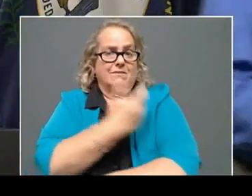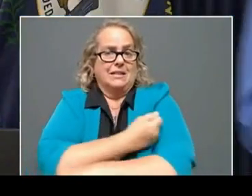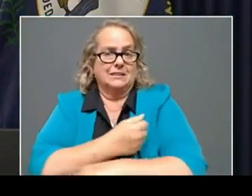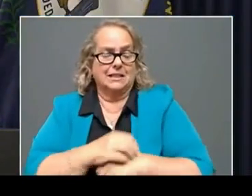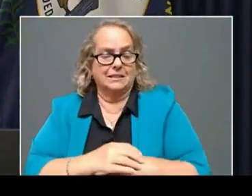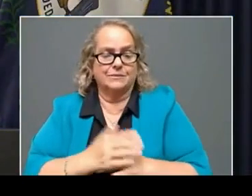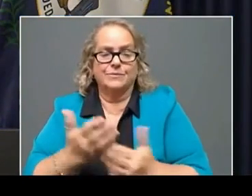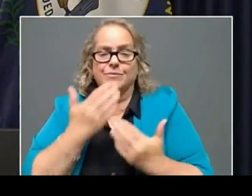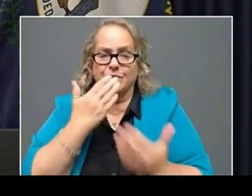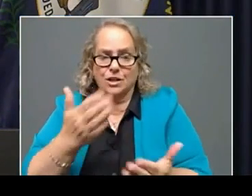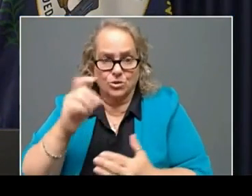steve you want to